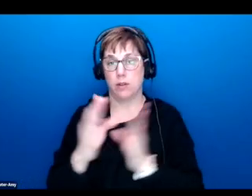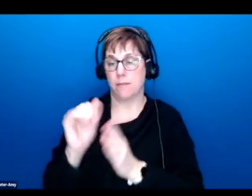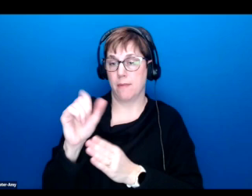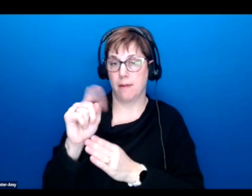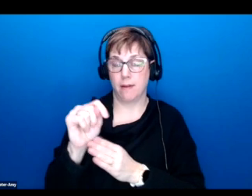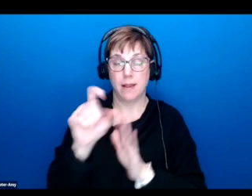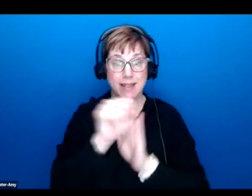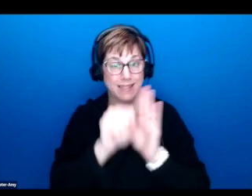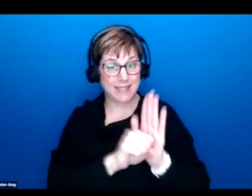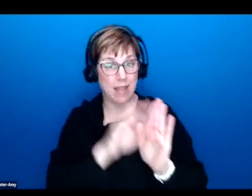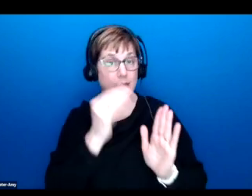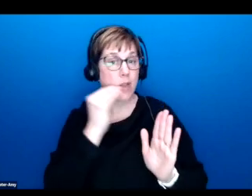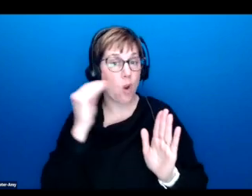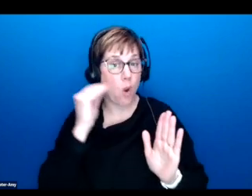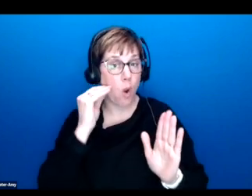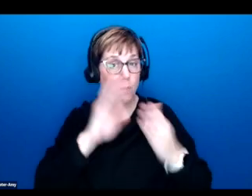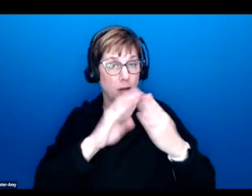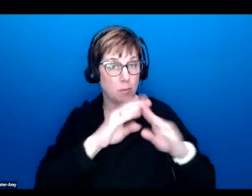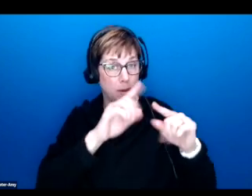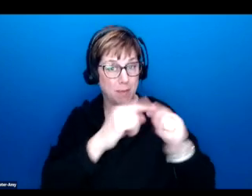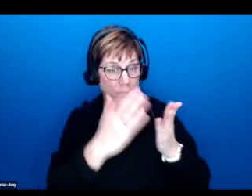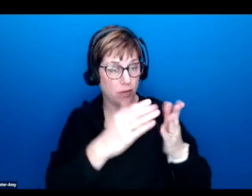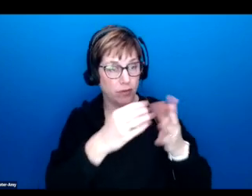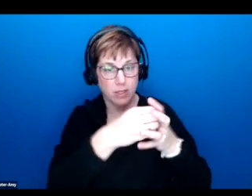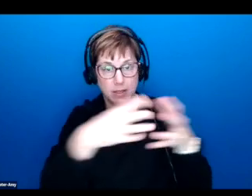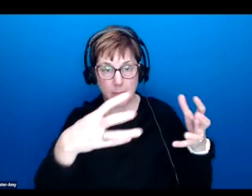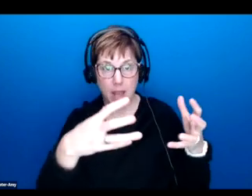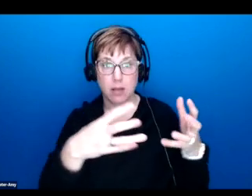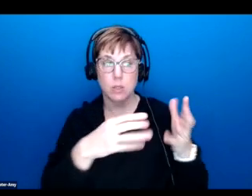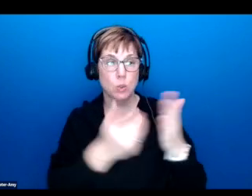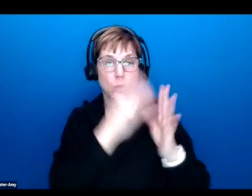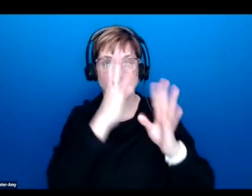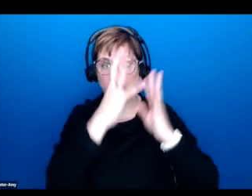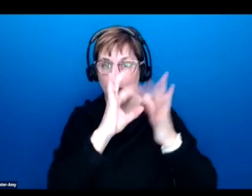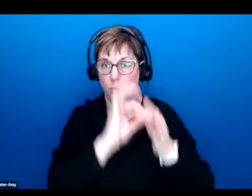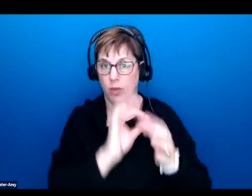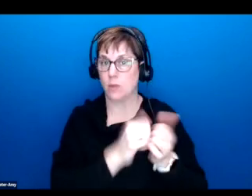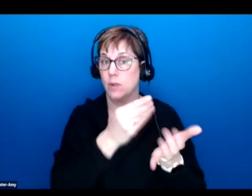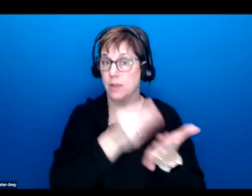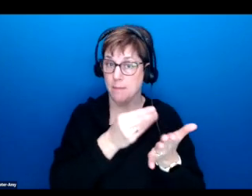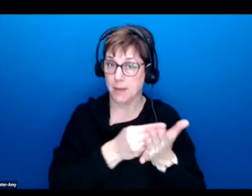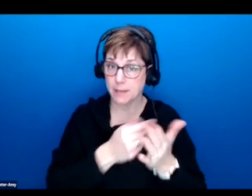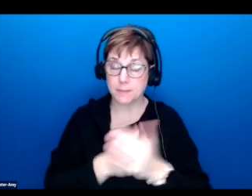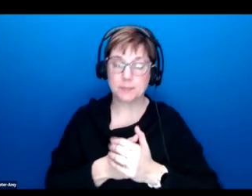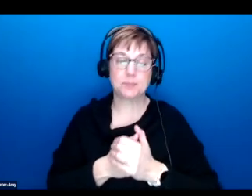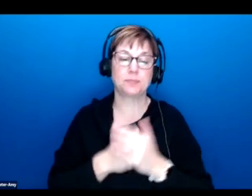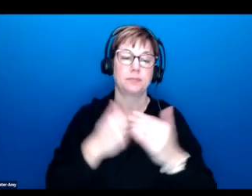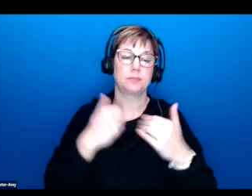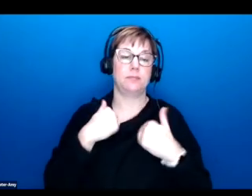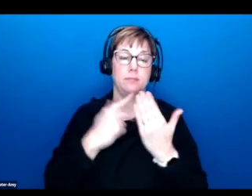their Home and Community based services. We saw a lot of innovation because of the use of these funds. You have programs like the money